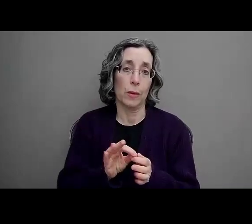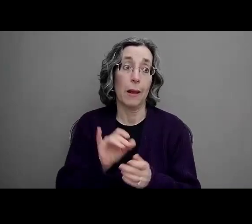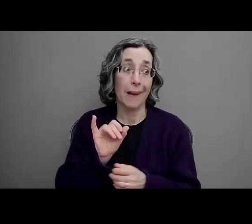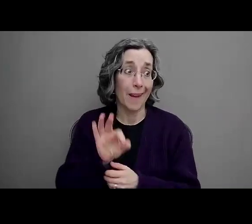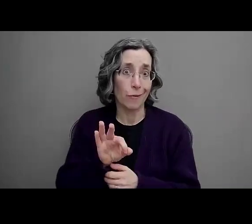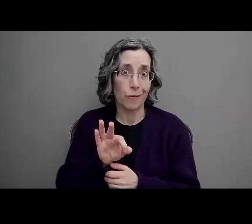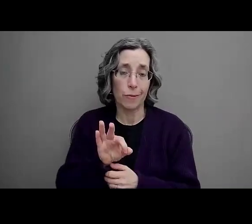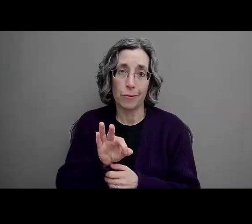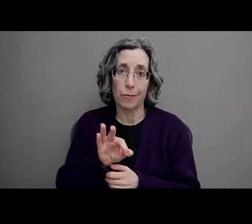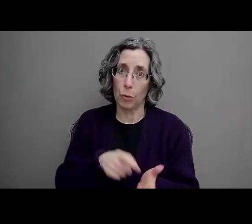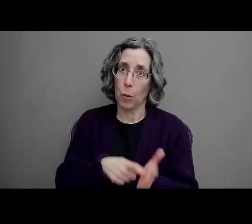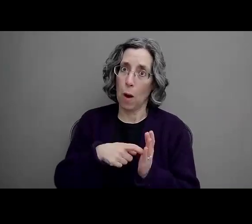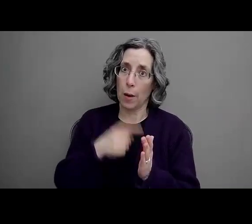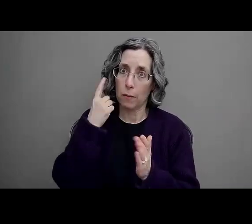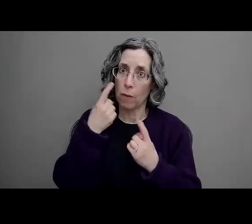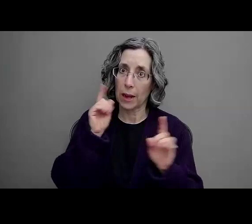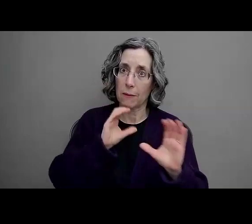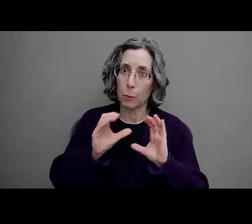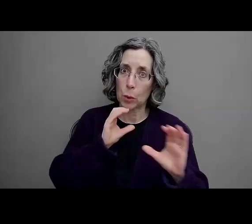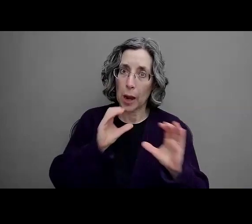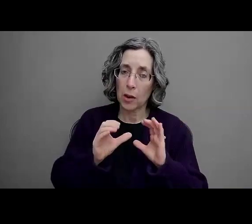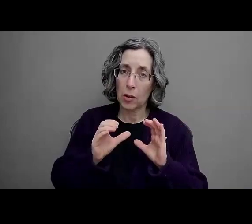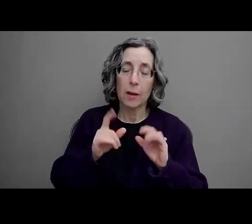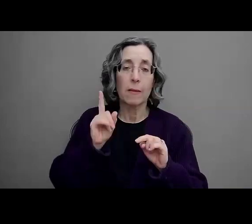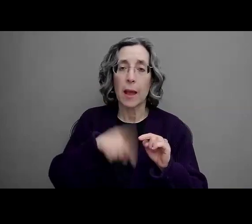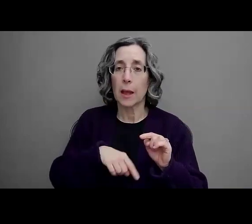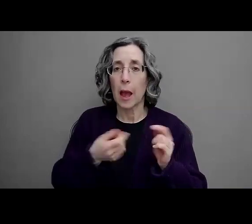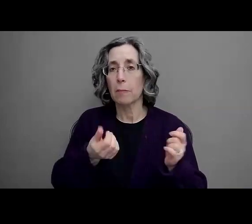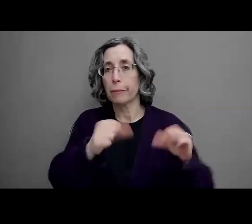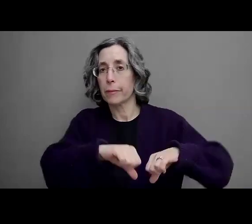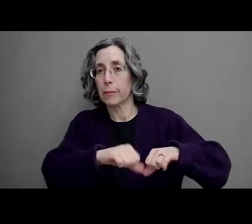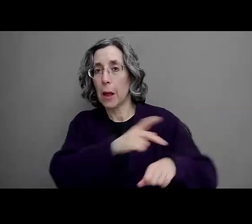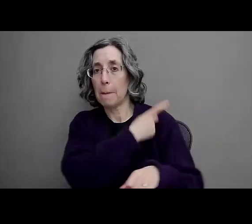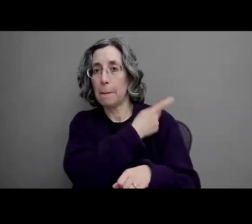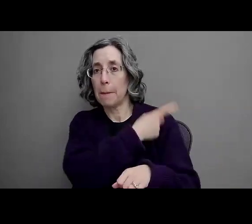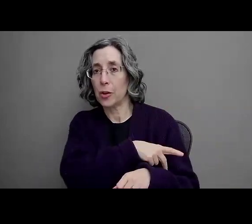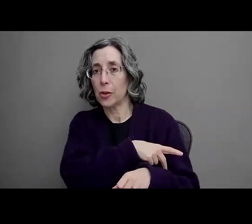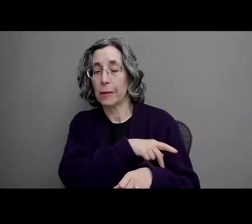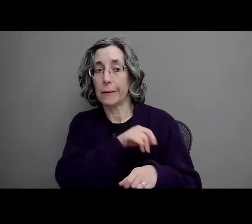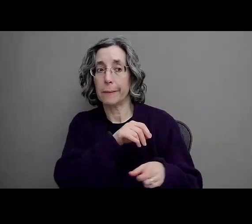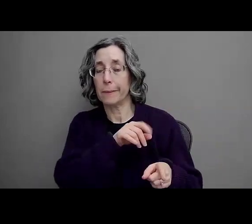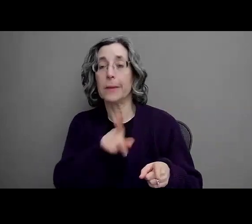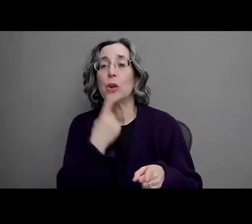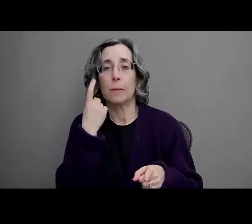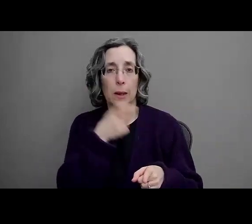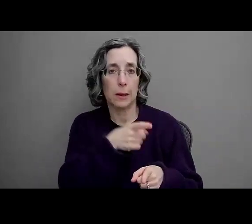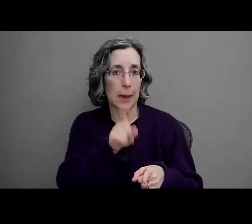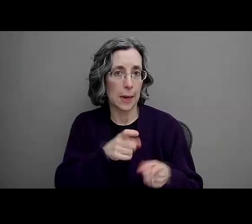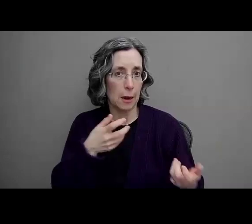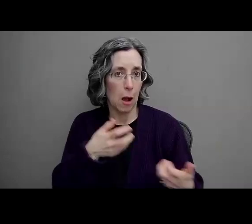interpreting services if they are needed for effective communication, and they cannot turn a patient away simply